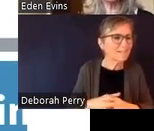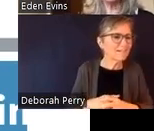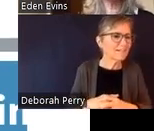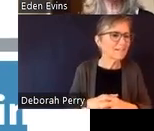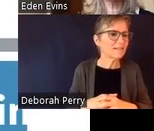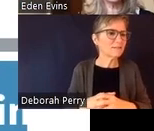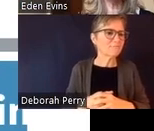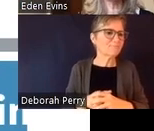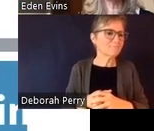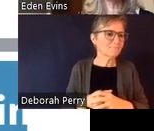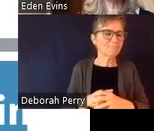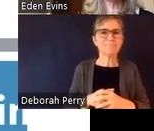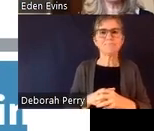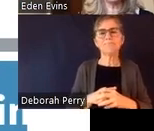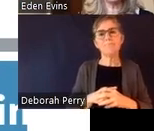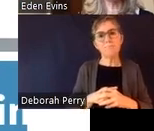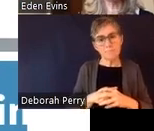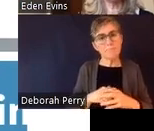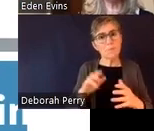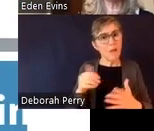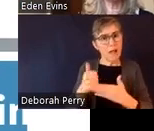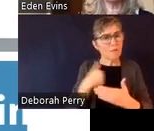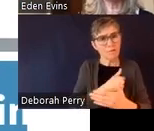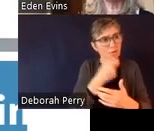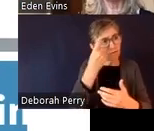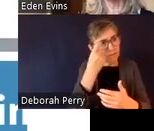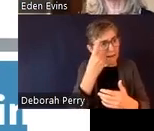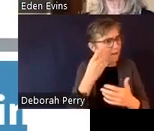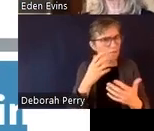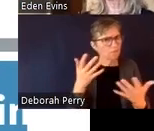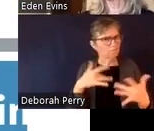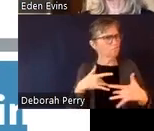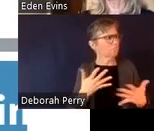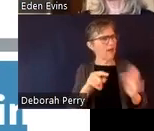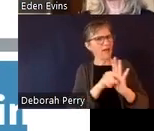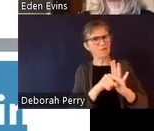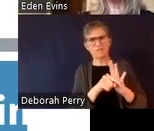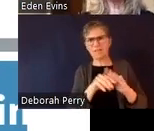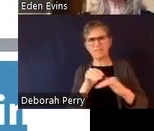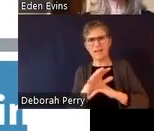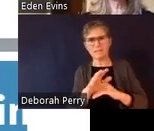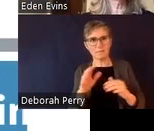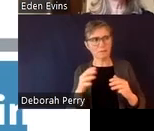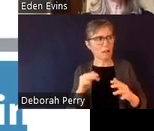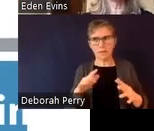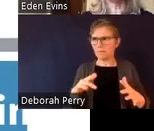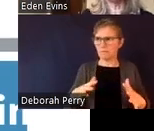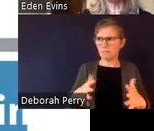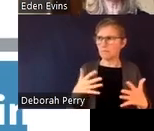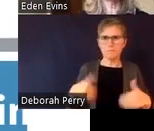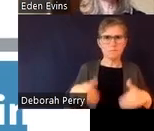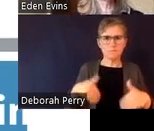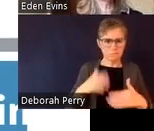to help us to understand these adverse effects, and there was a bit of a panic. The FDA put a